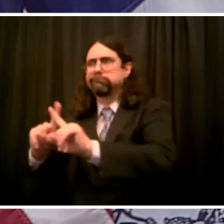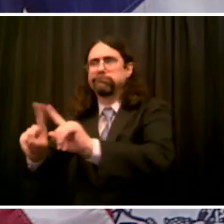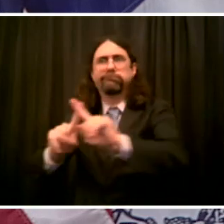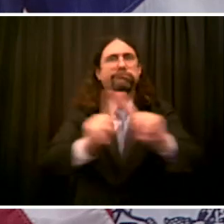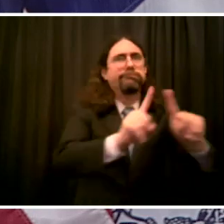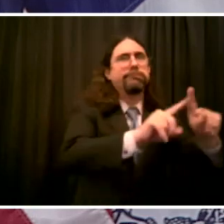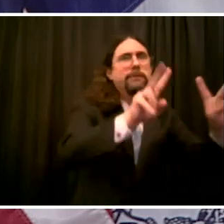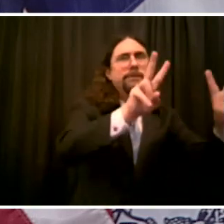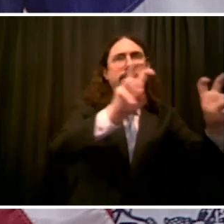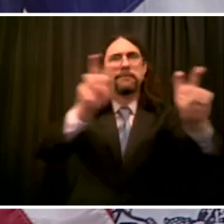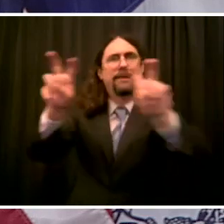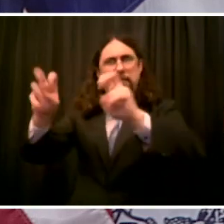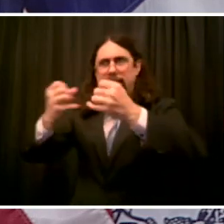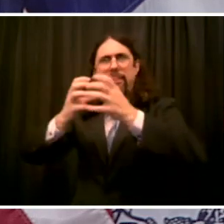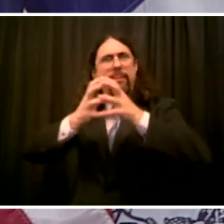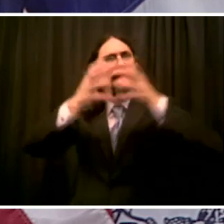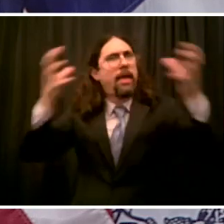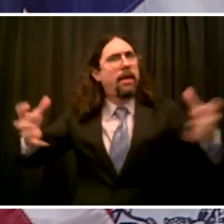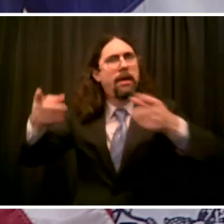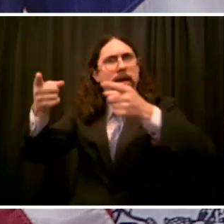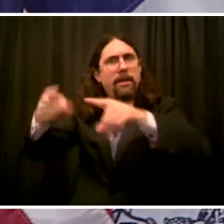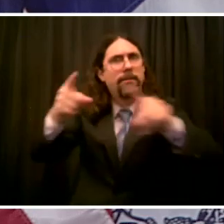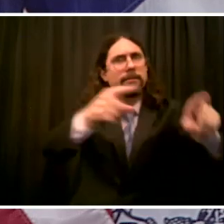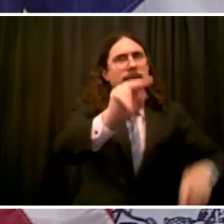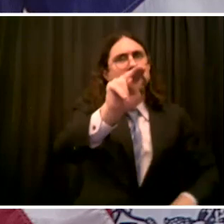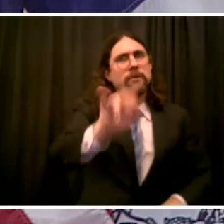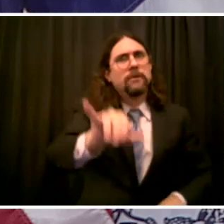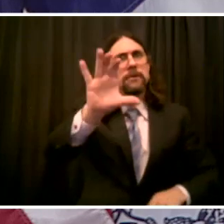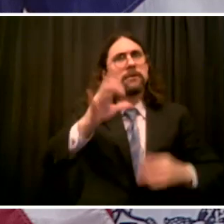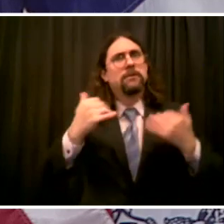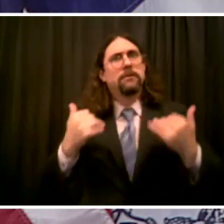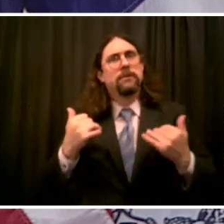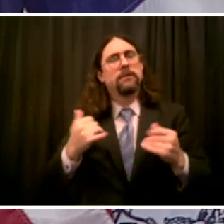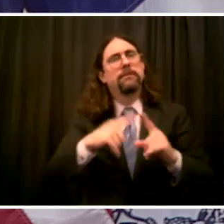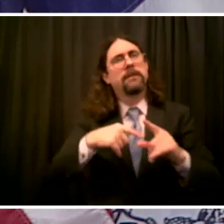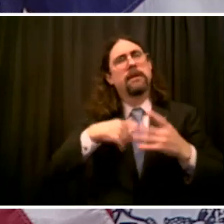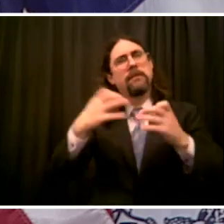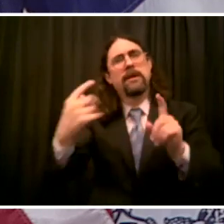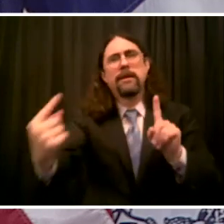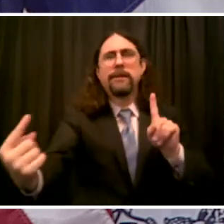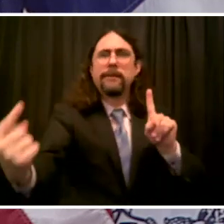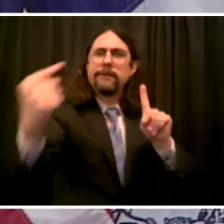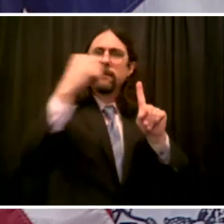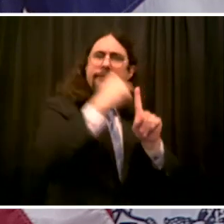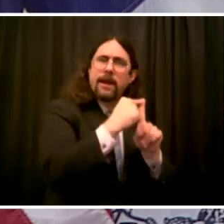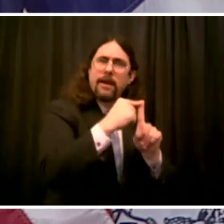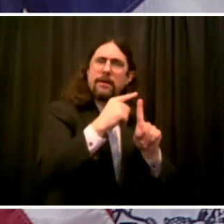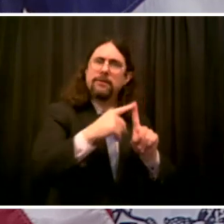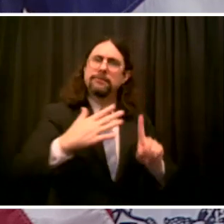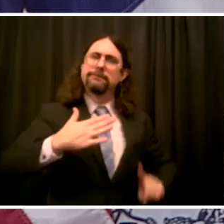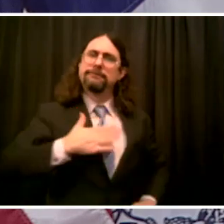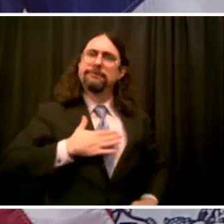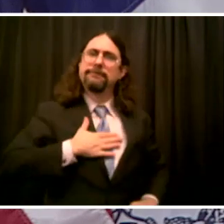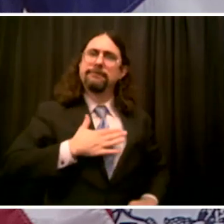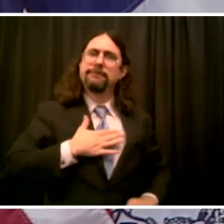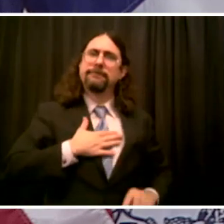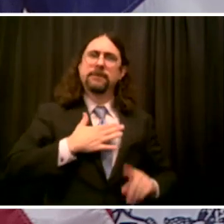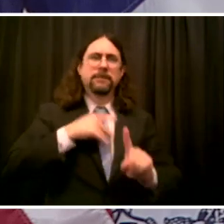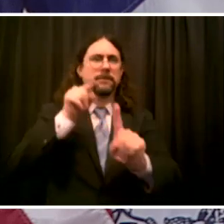TODAY. AND THERE'S MANY THINGS GOING ON IN THE CITY. BUT I WANT TO BRING OUR ATTENTIOBN ACK TO THE THING THAT WILL REALLY